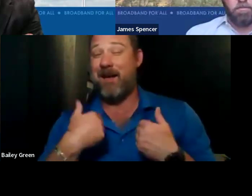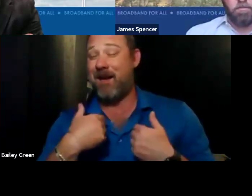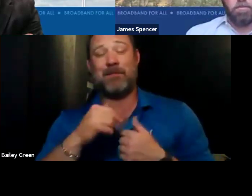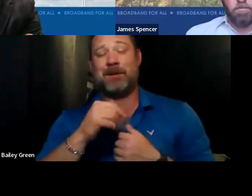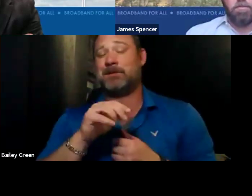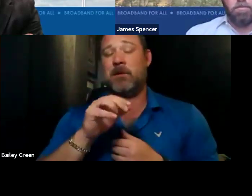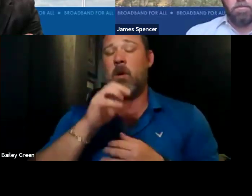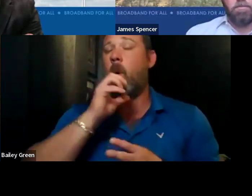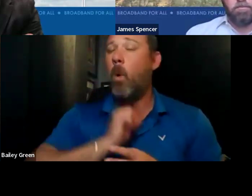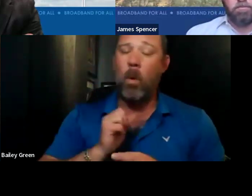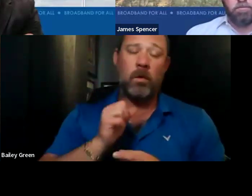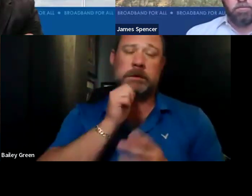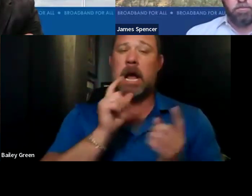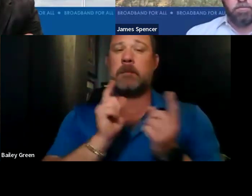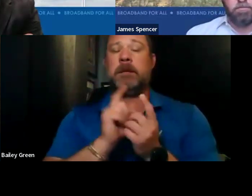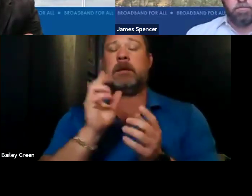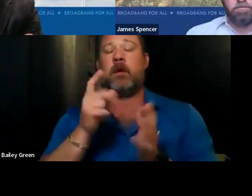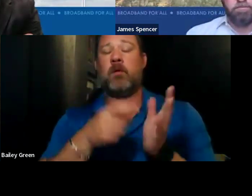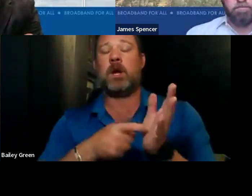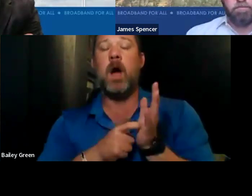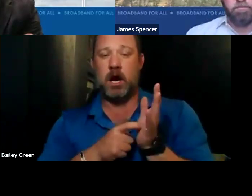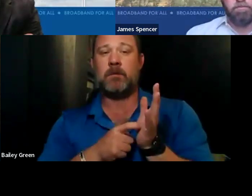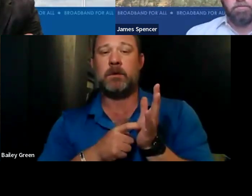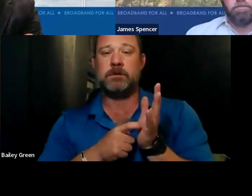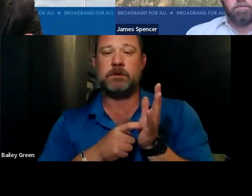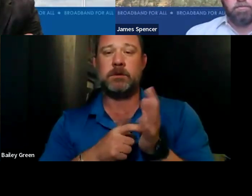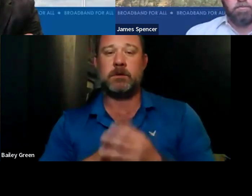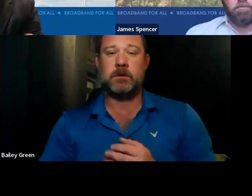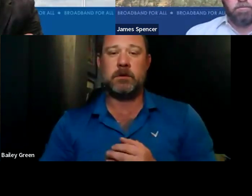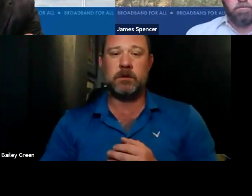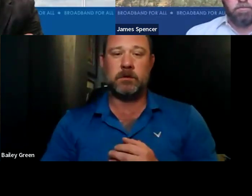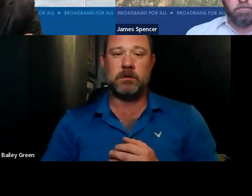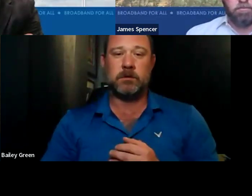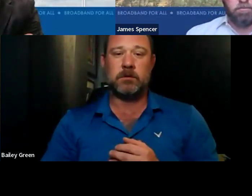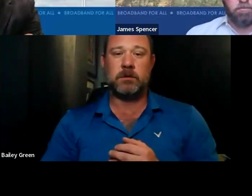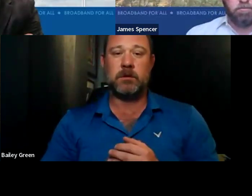or it might not meet all the requirements, you know, that that is laid out in the RFA,